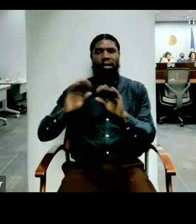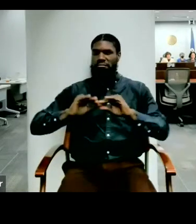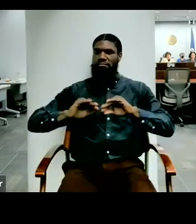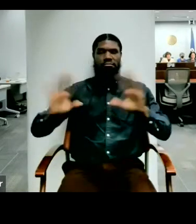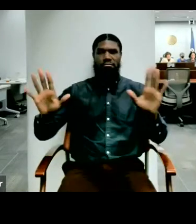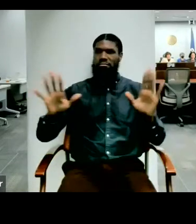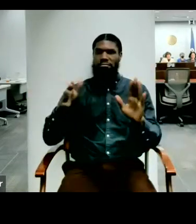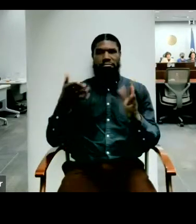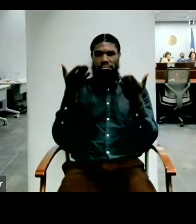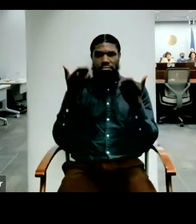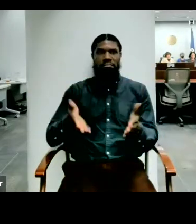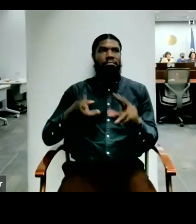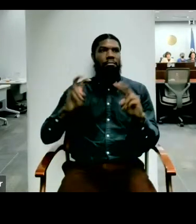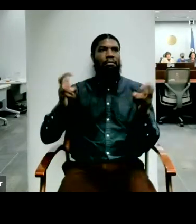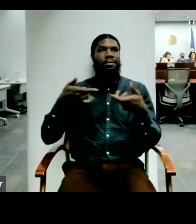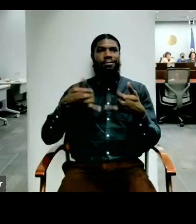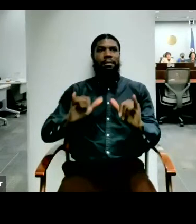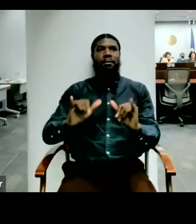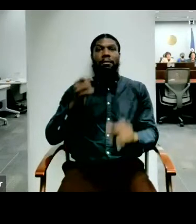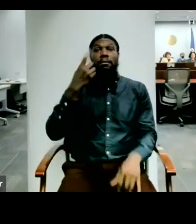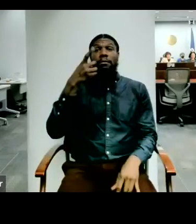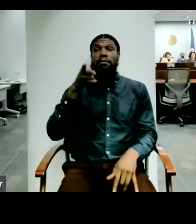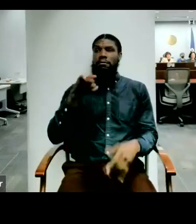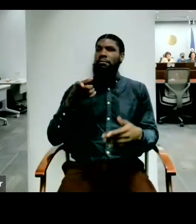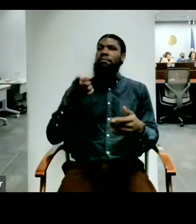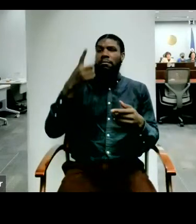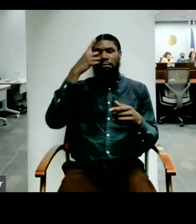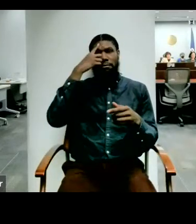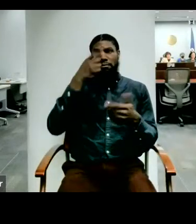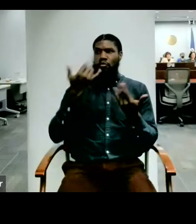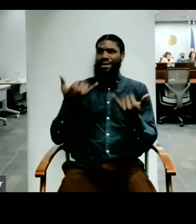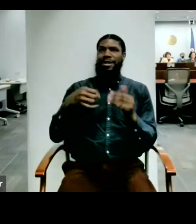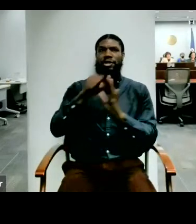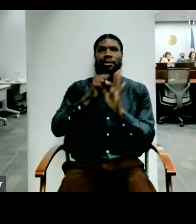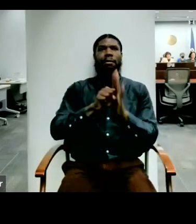Um, I think that on, you know, a degree that you now have states including boards